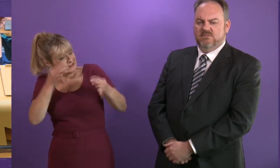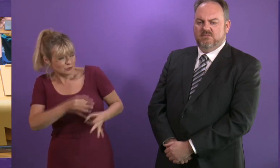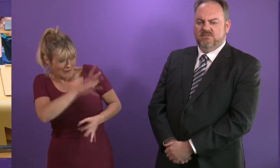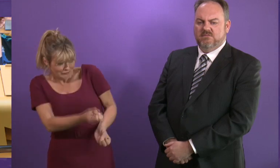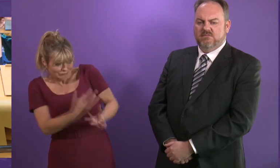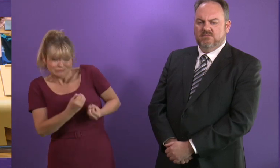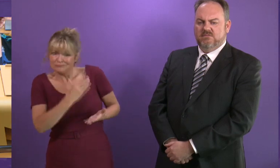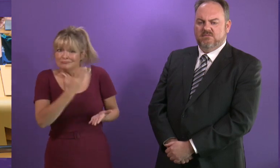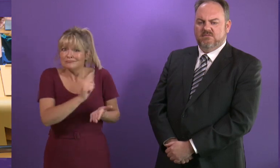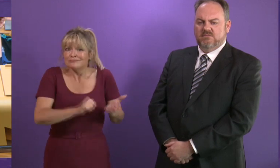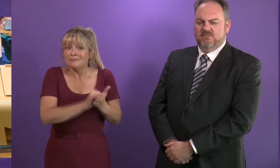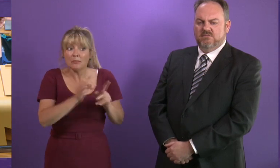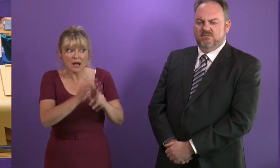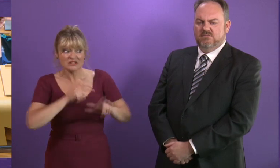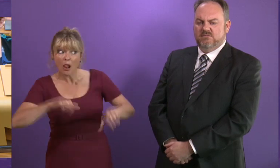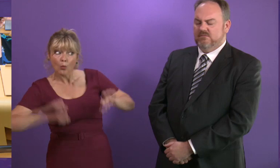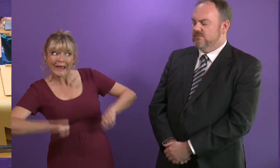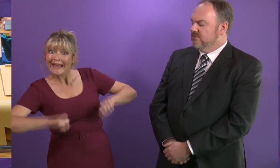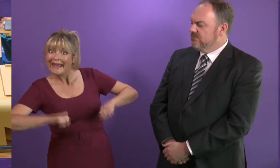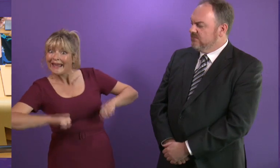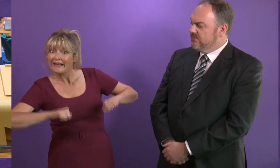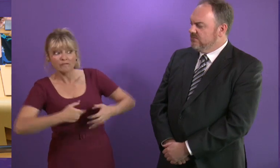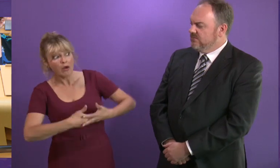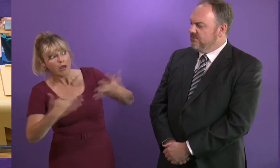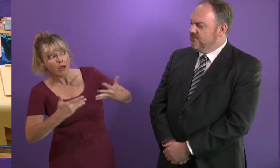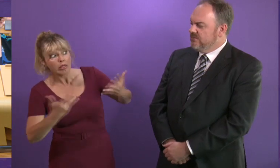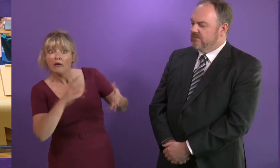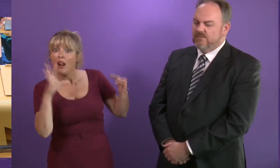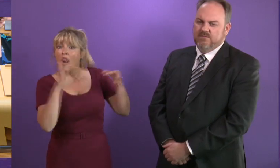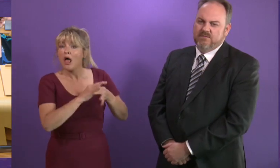I am still waiting for him to bring forward anything that has any credibility. Until he